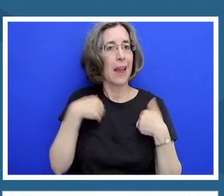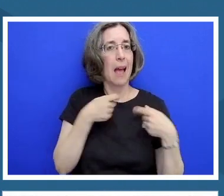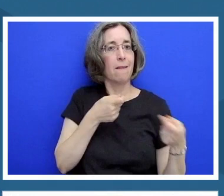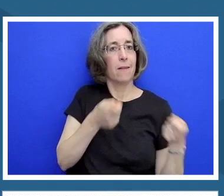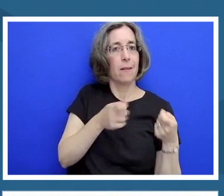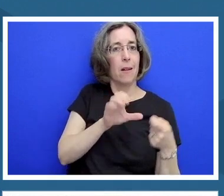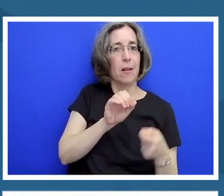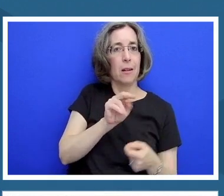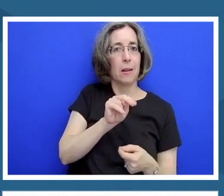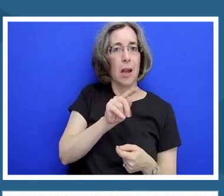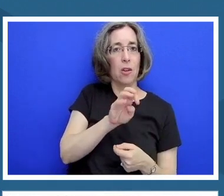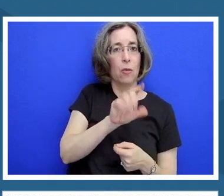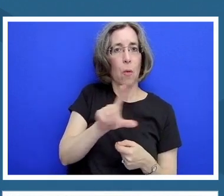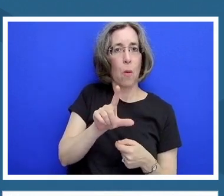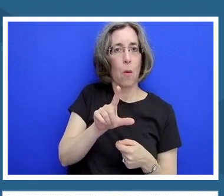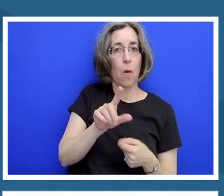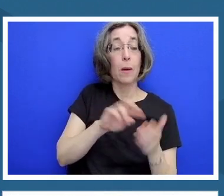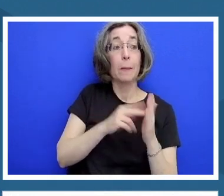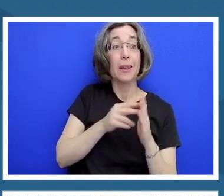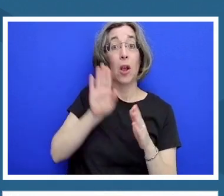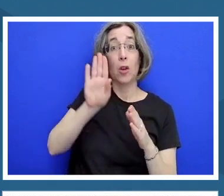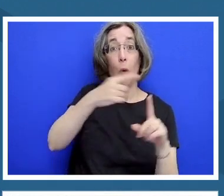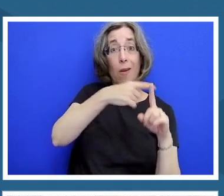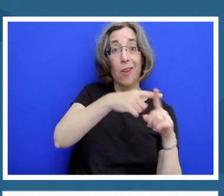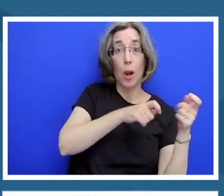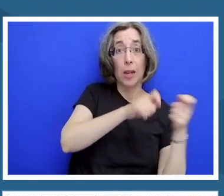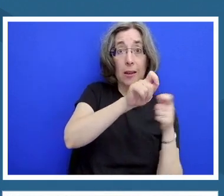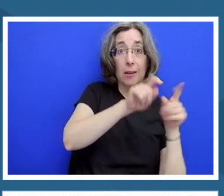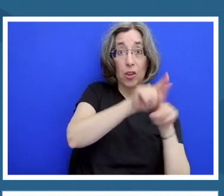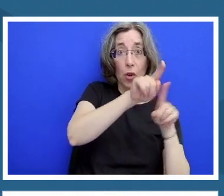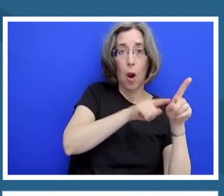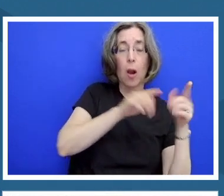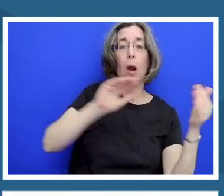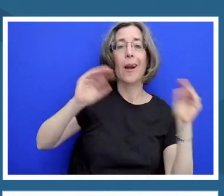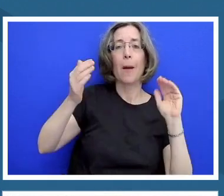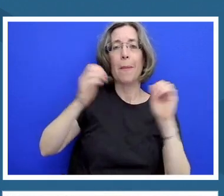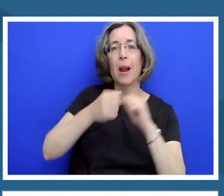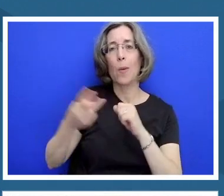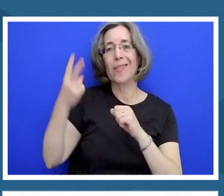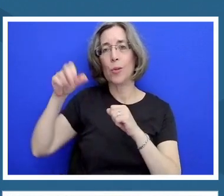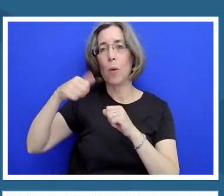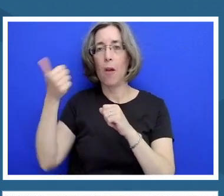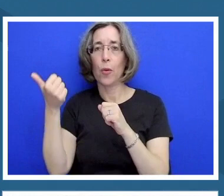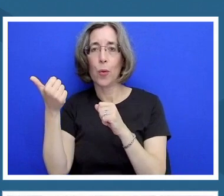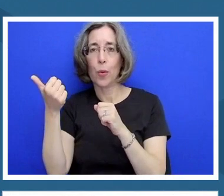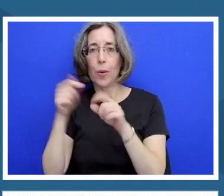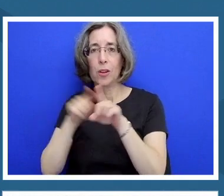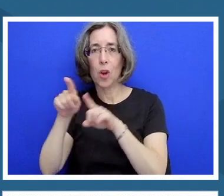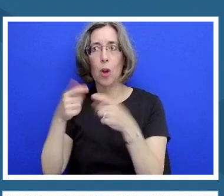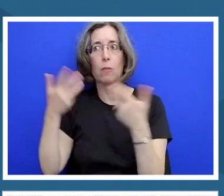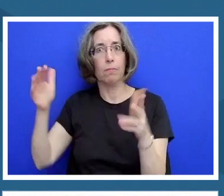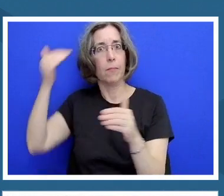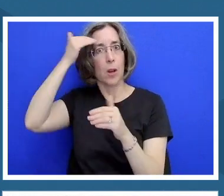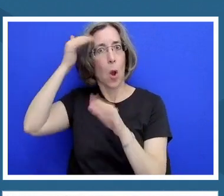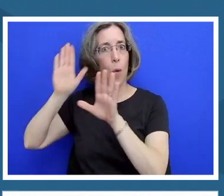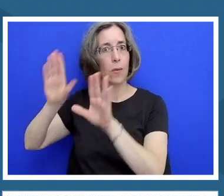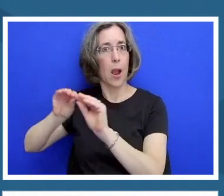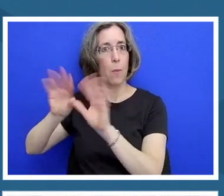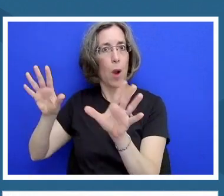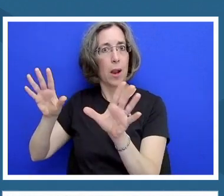comparison stars and the next slide um